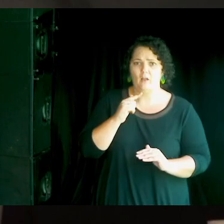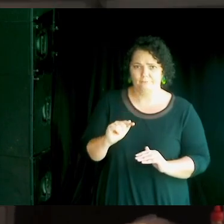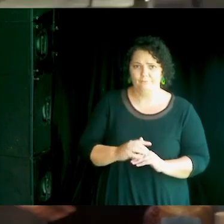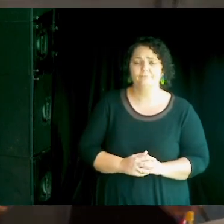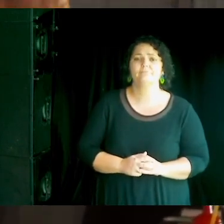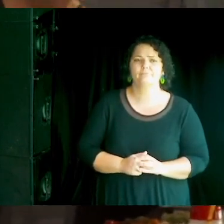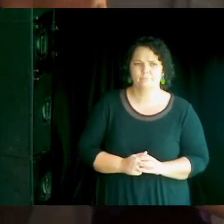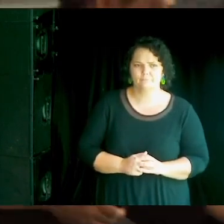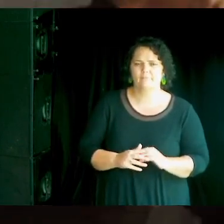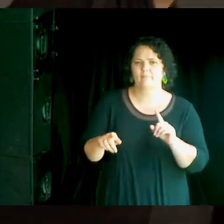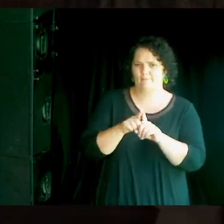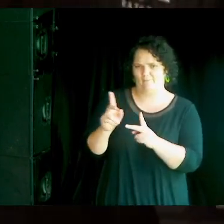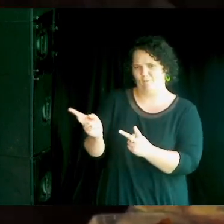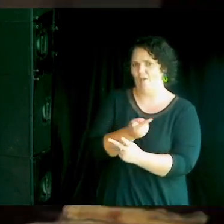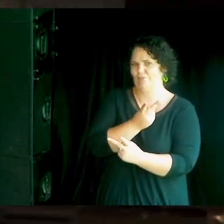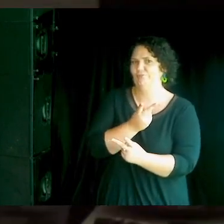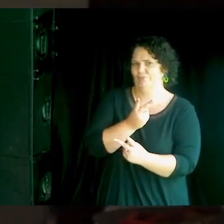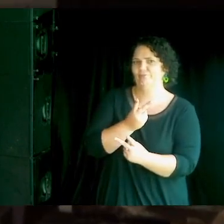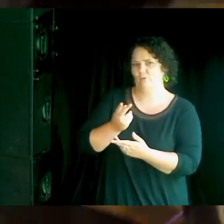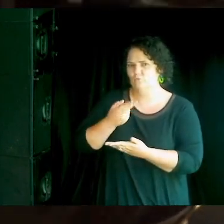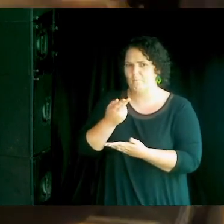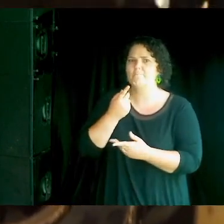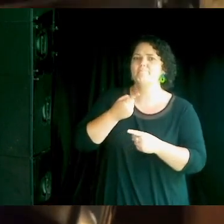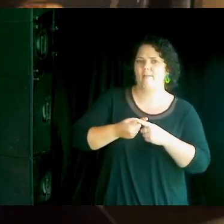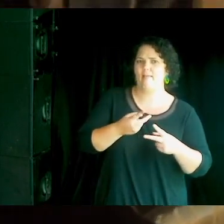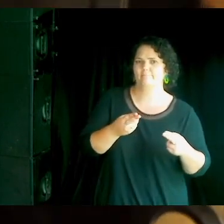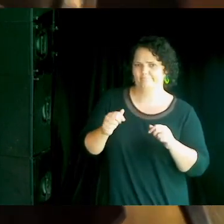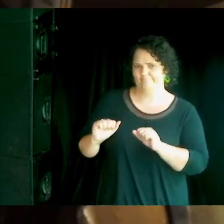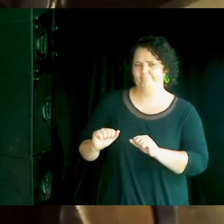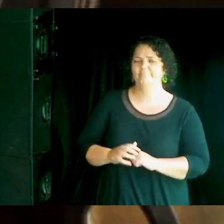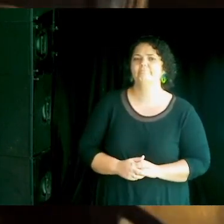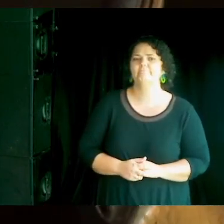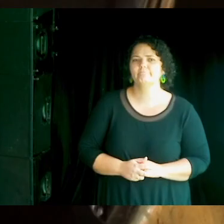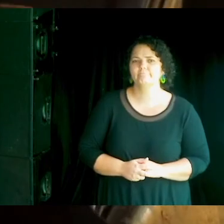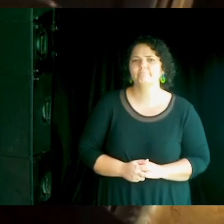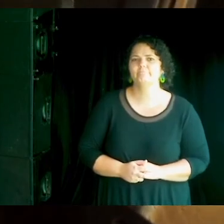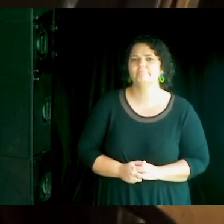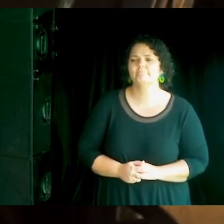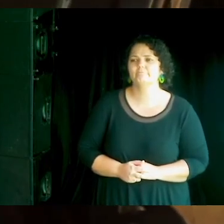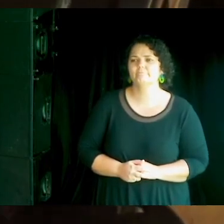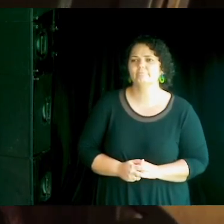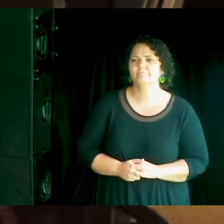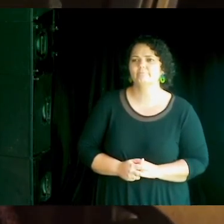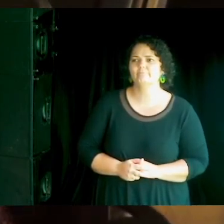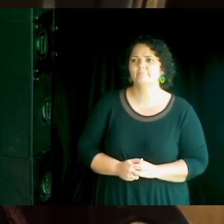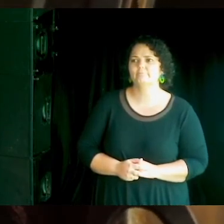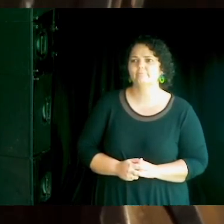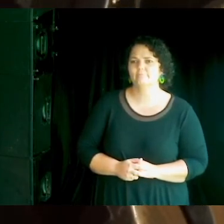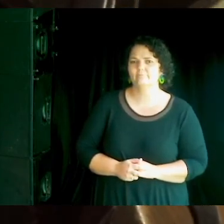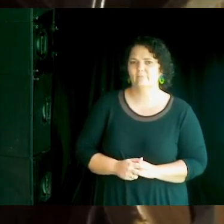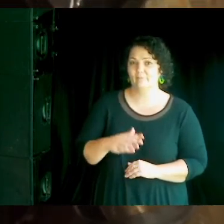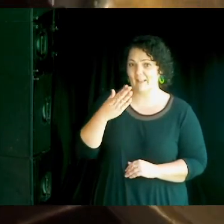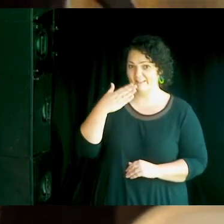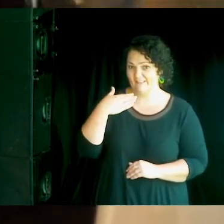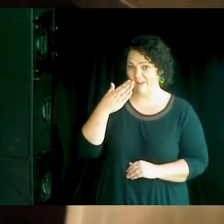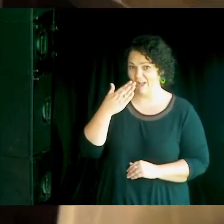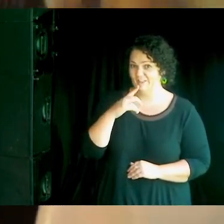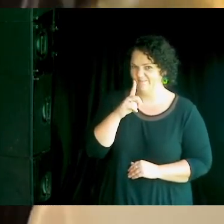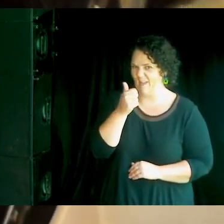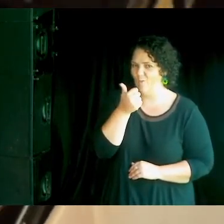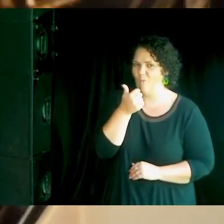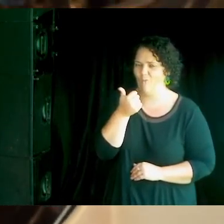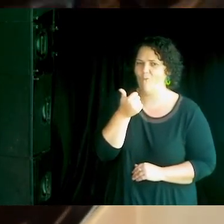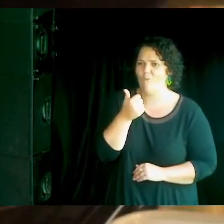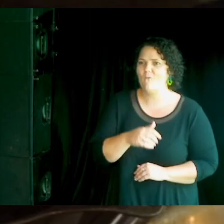Singapore chili sauce I'm frying my my spicy but good my what is go dry shrimp now and